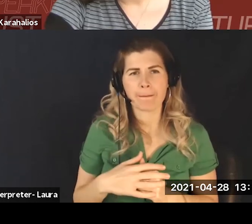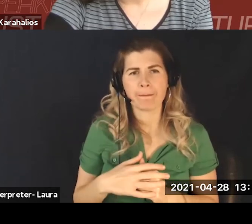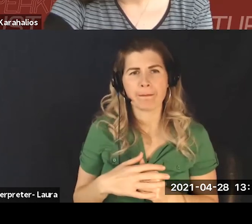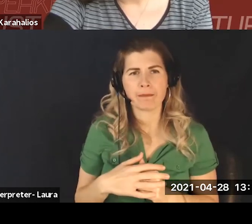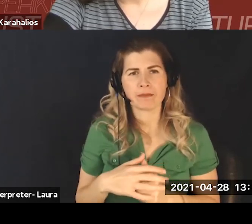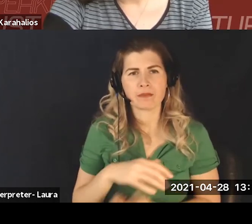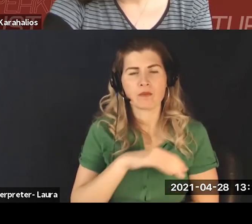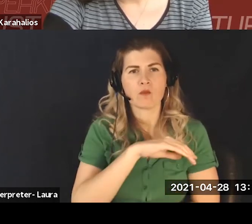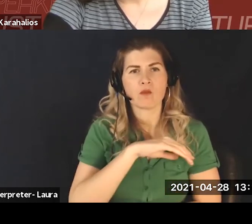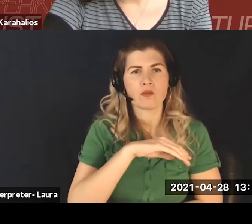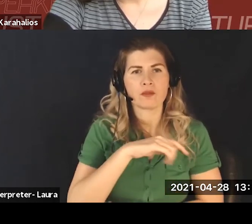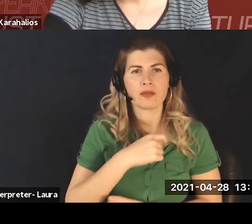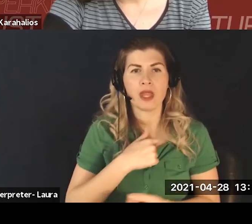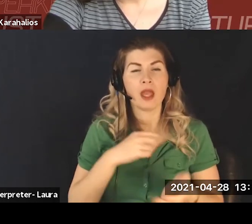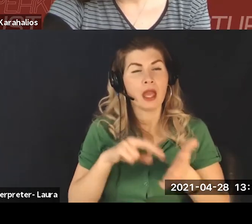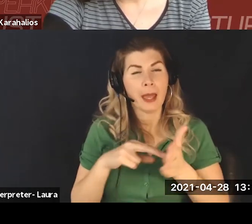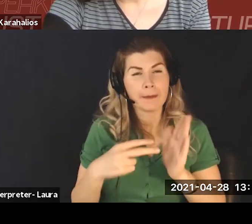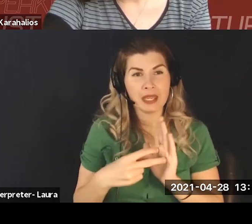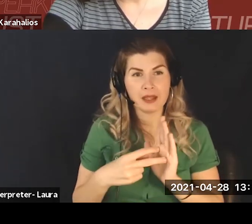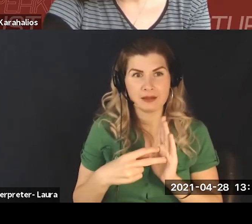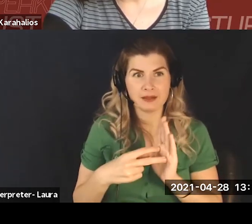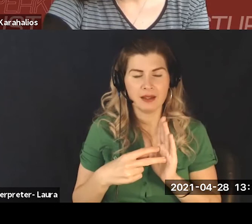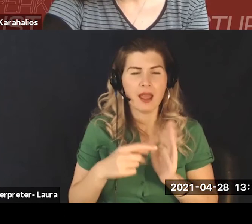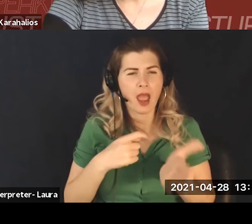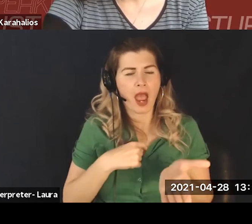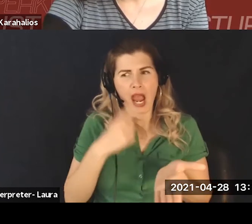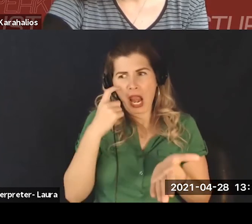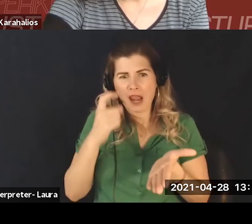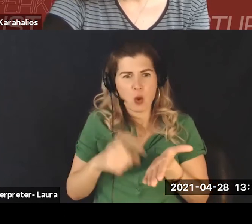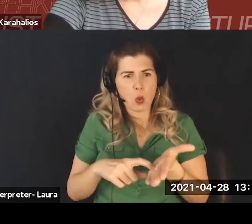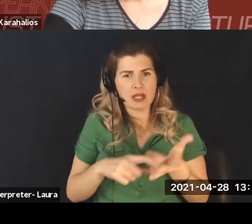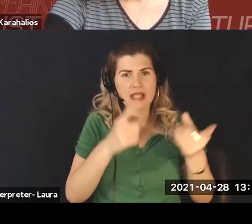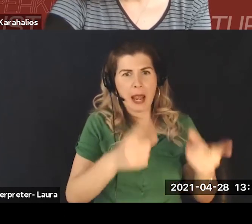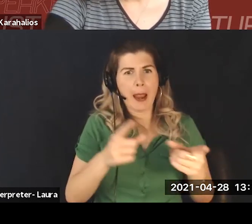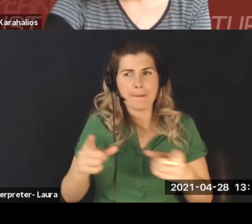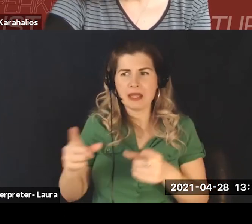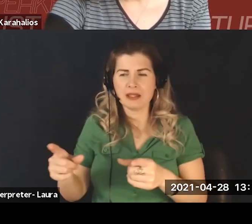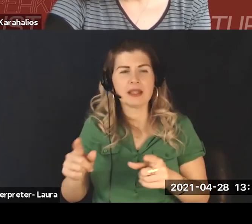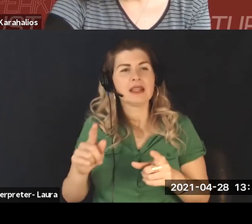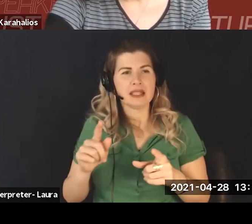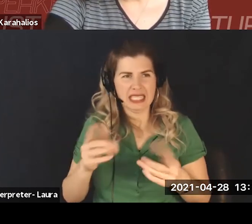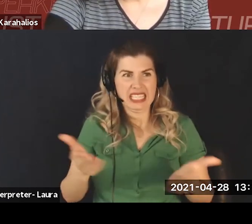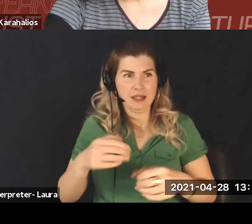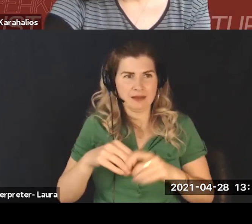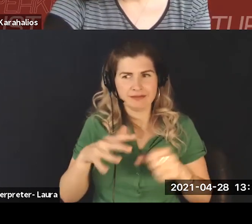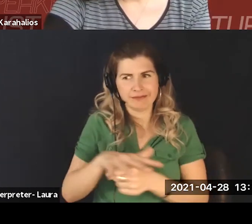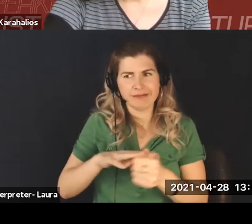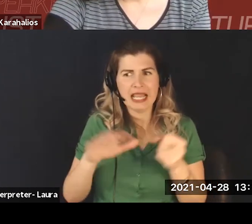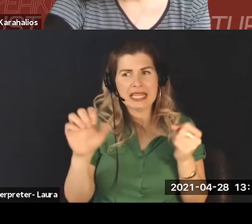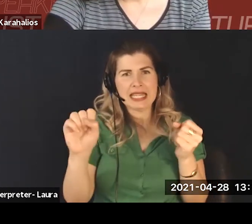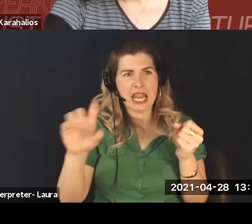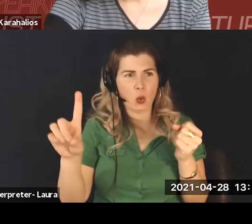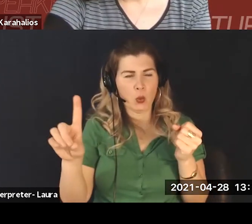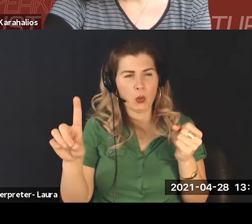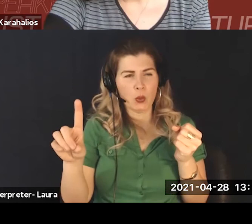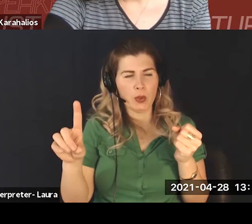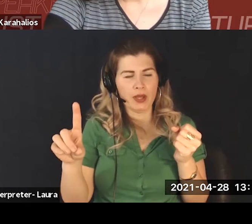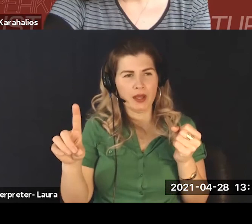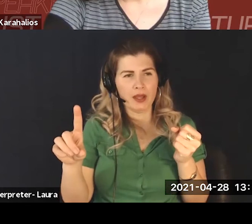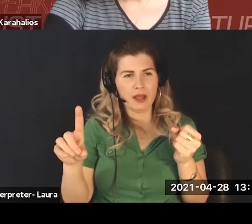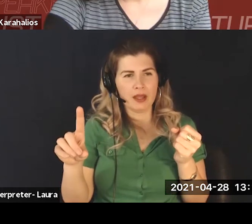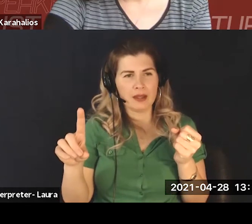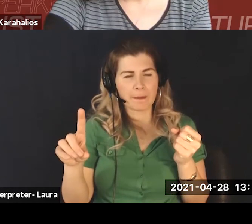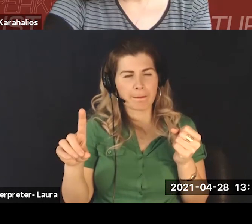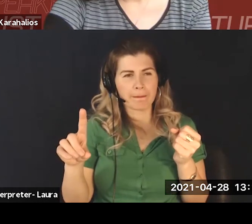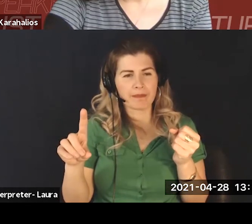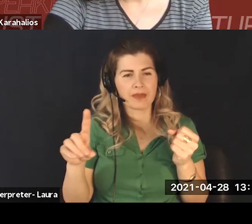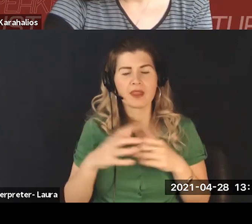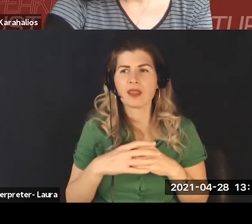That's a really good question. Um, I mean what some of what I've been seeing happening around me in San Diego is people pointing to the ways that